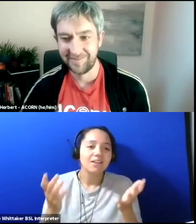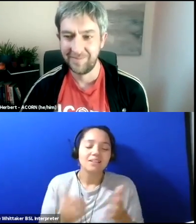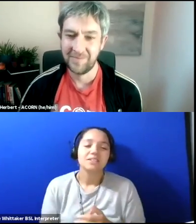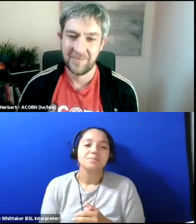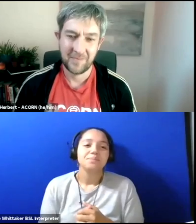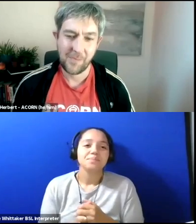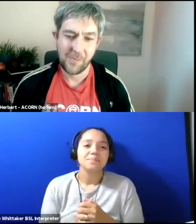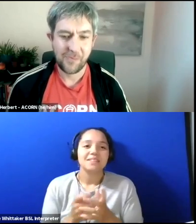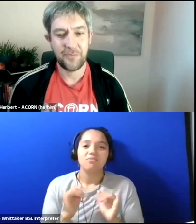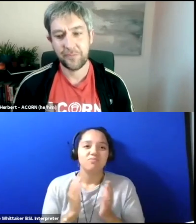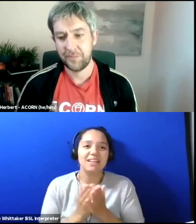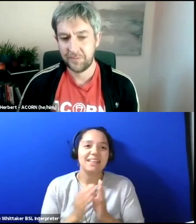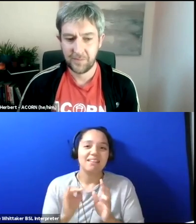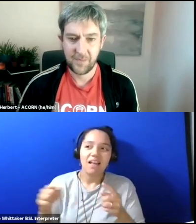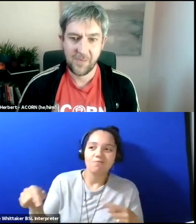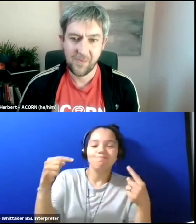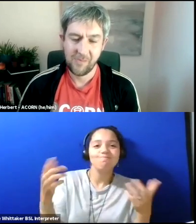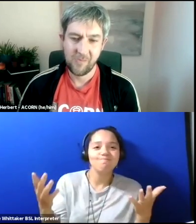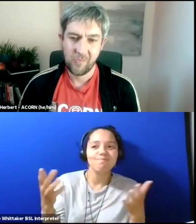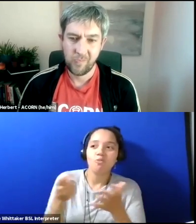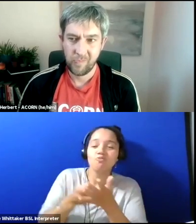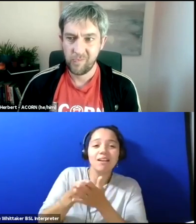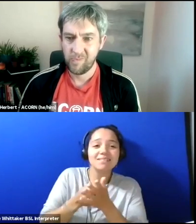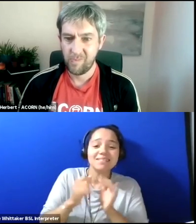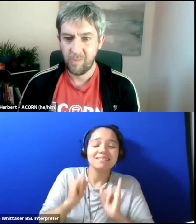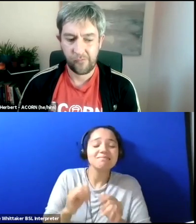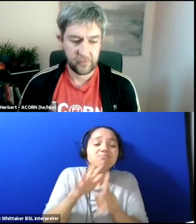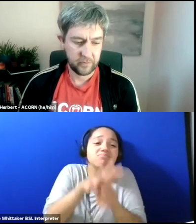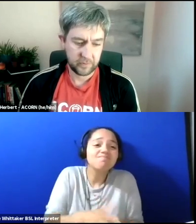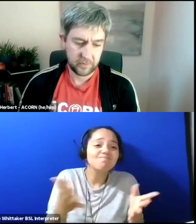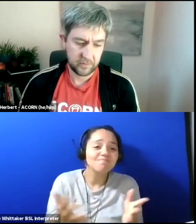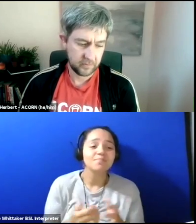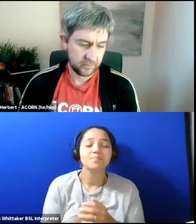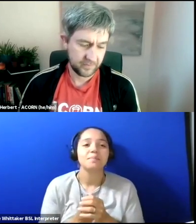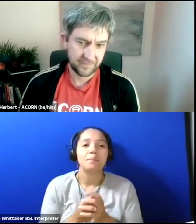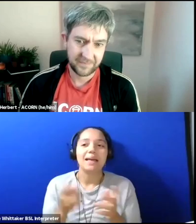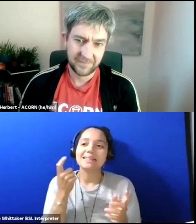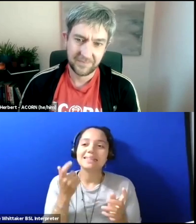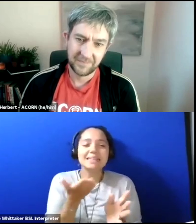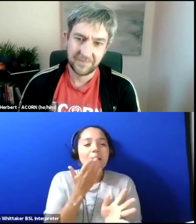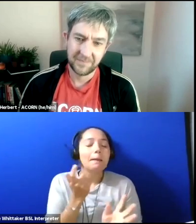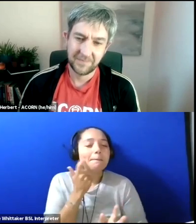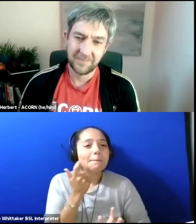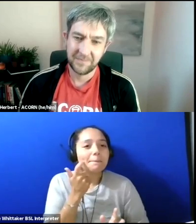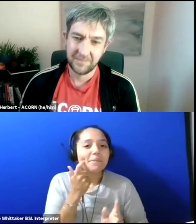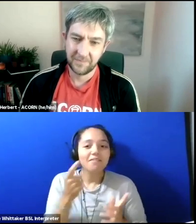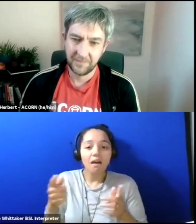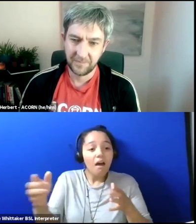completely pitched against renters. But yeah, it seems so simple that if you can bring those people together,